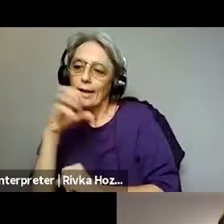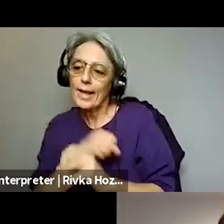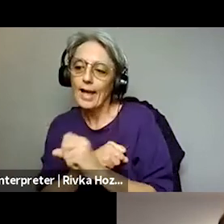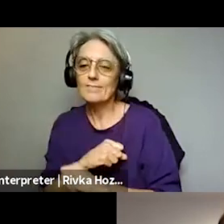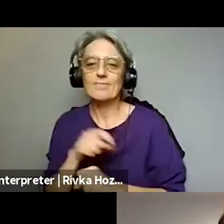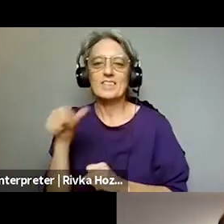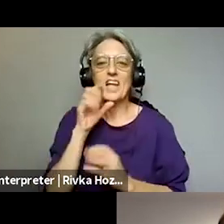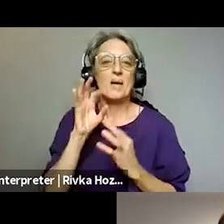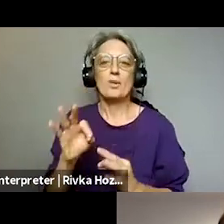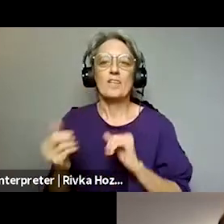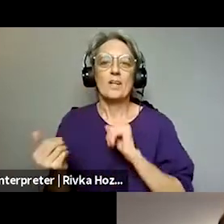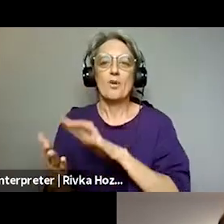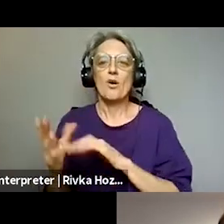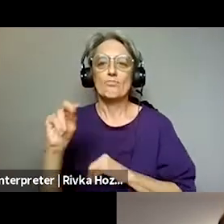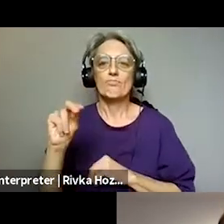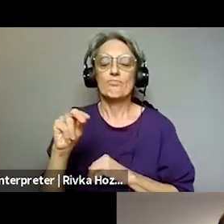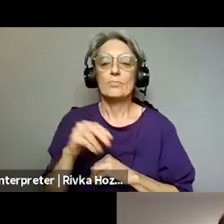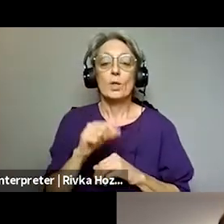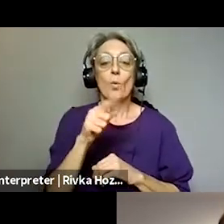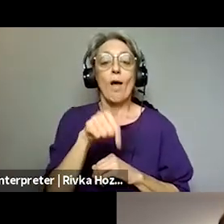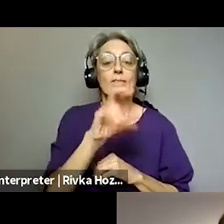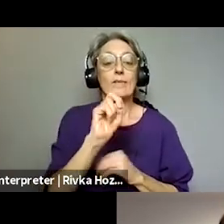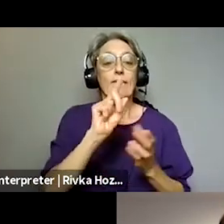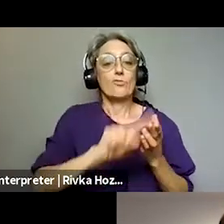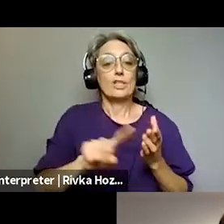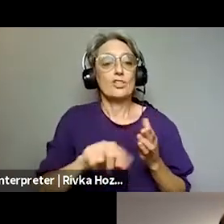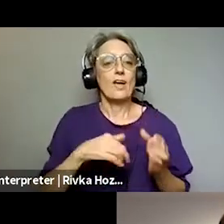But certainly from qualitative research, there's data there to suggest some of the